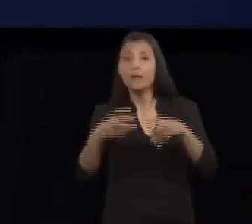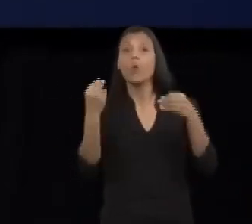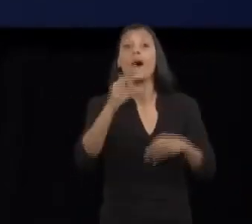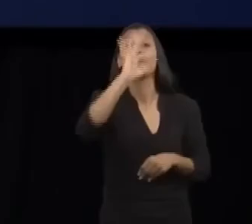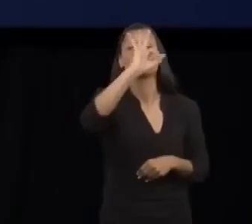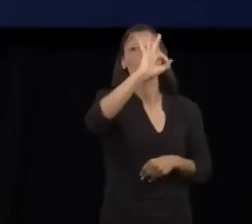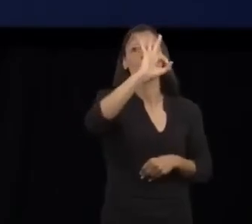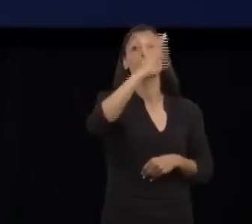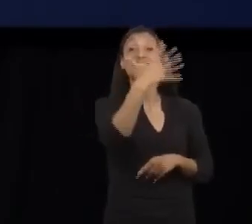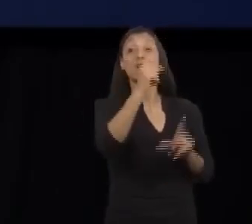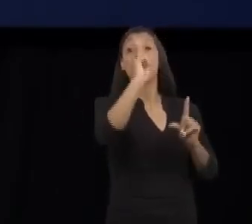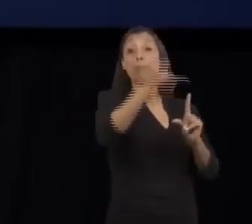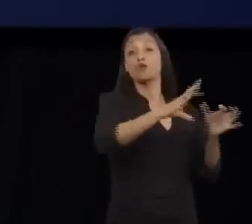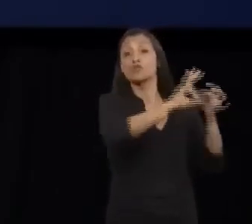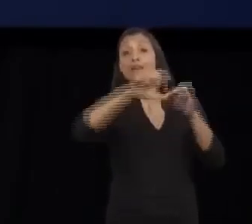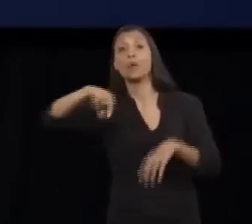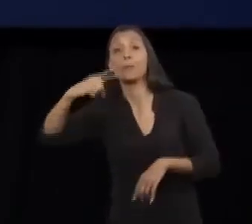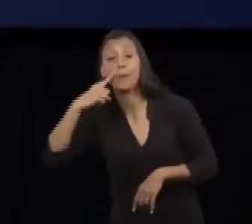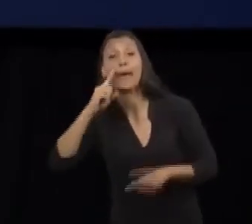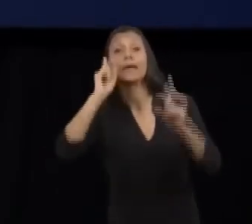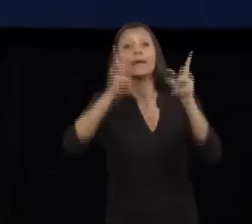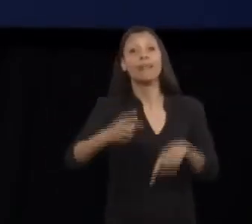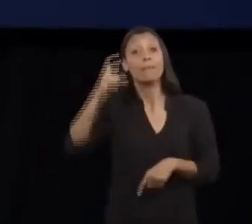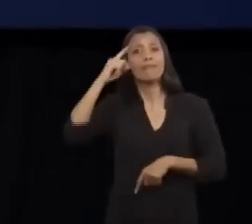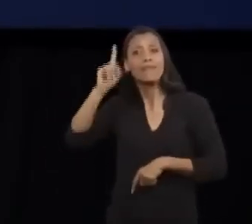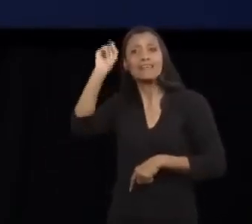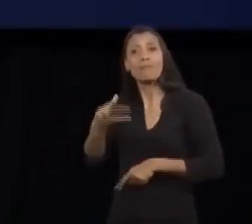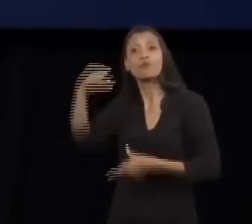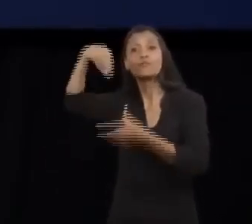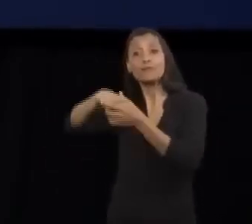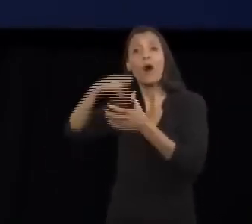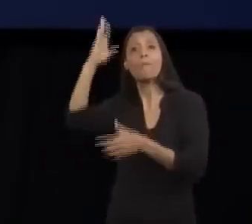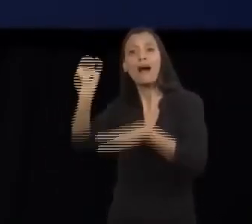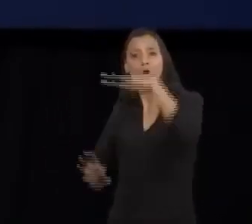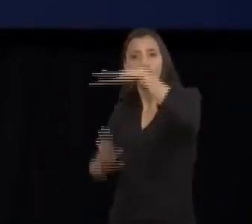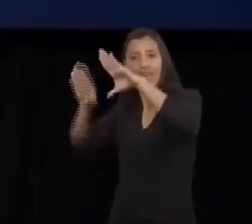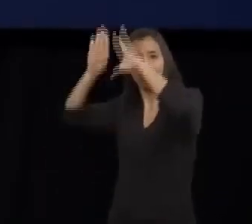and ten points of the PBI in the central bank.